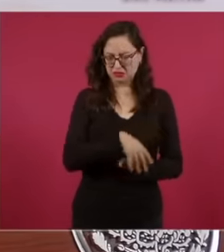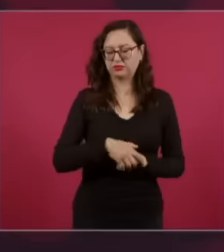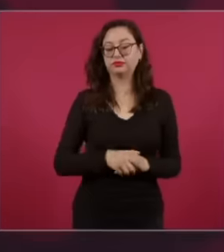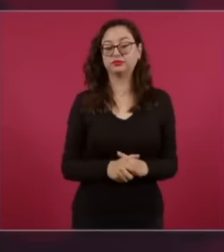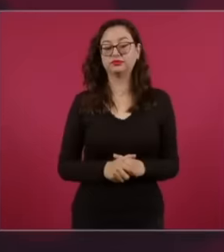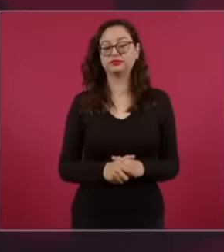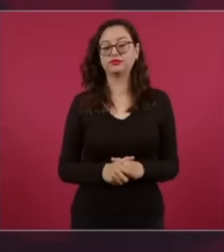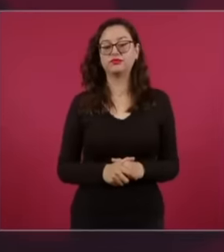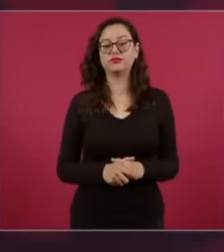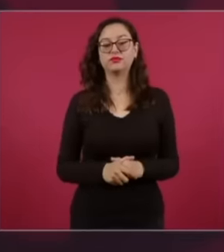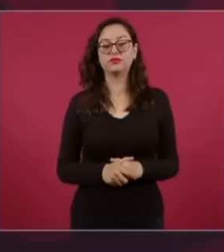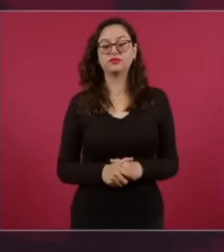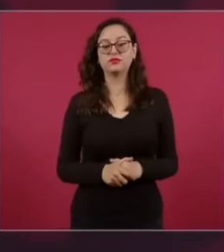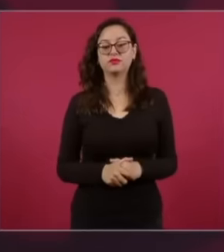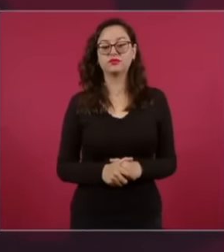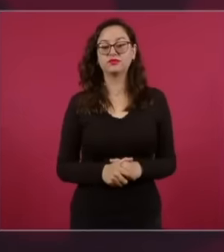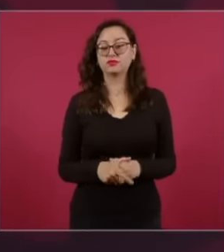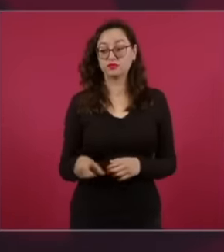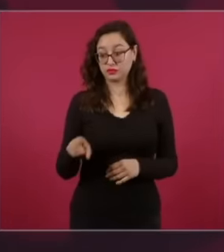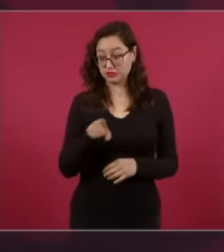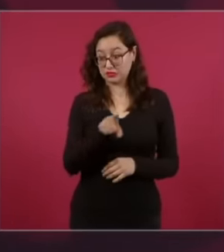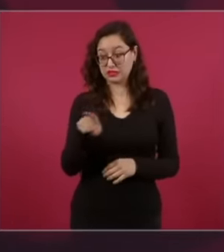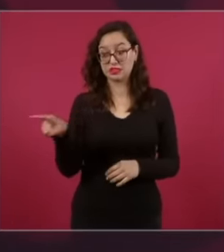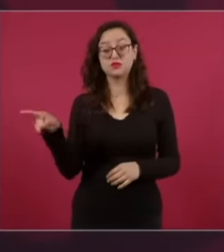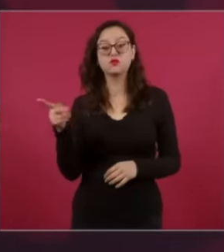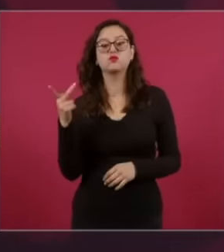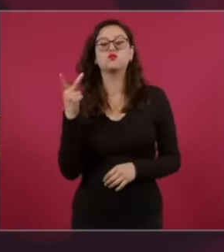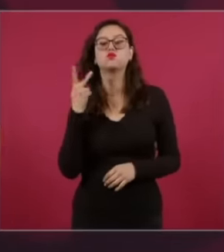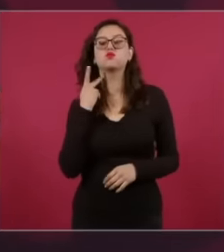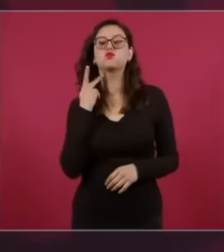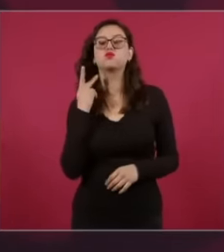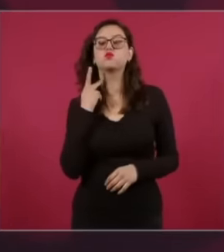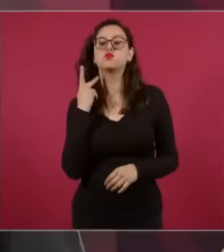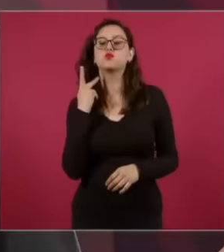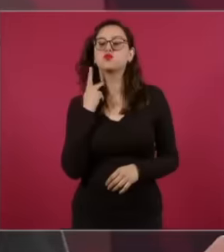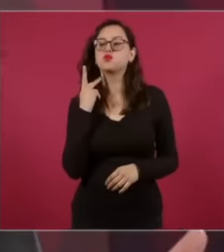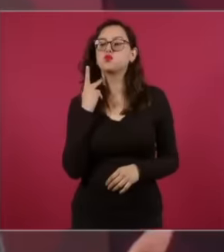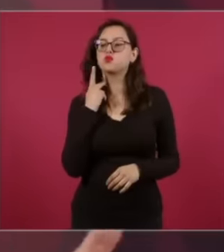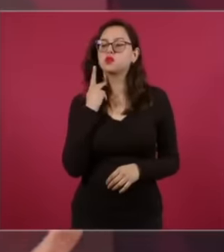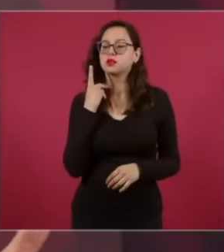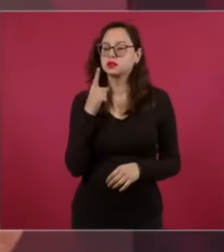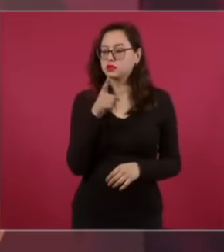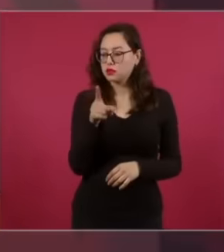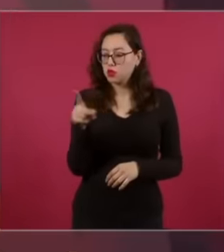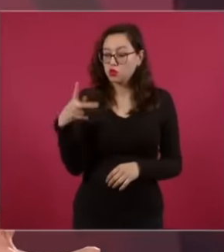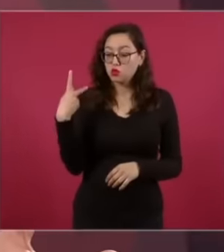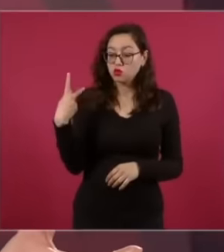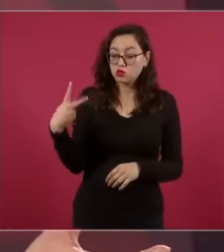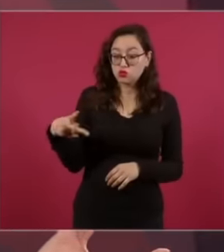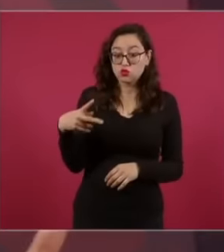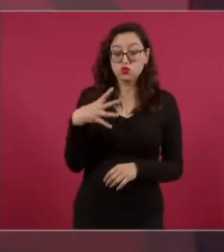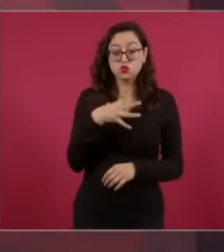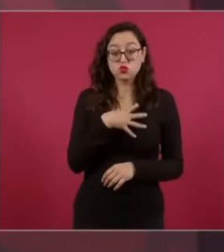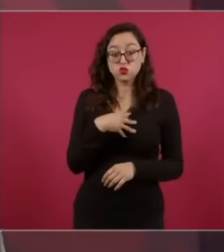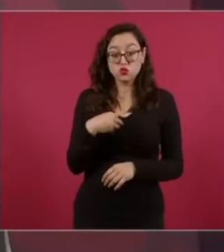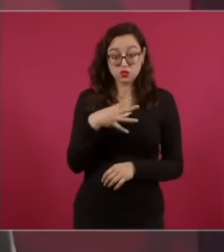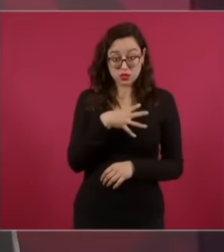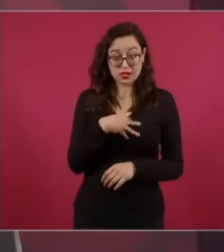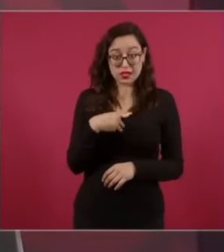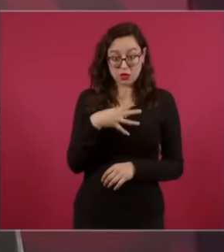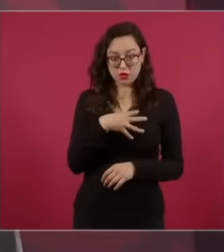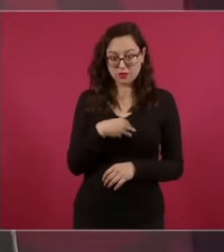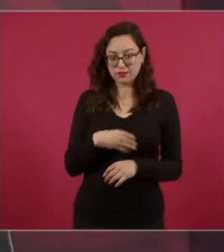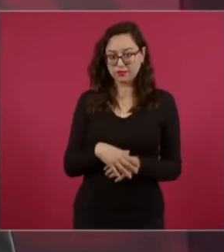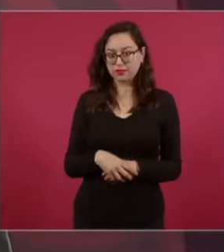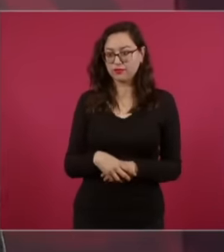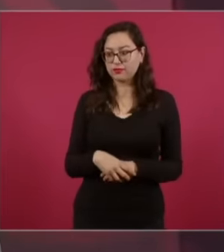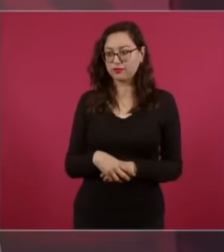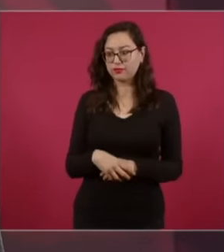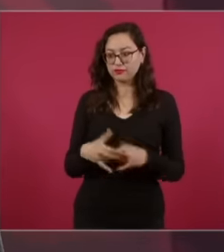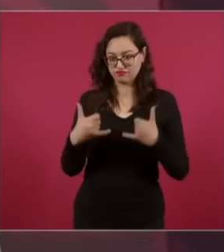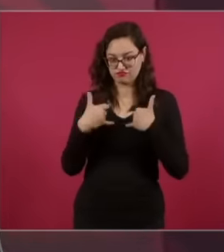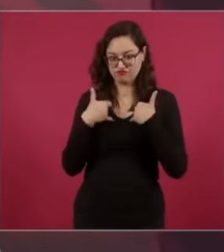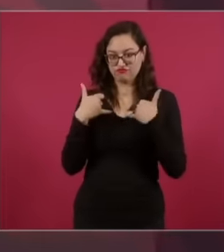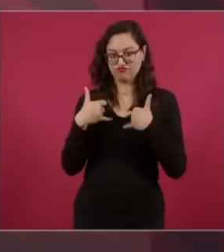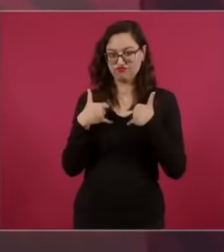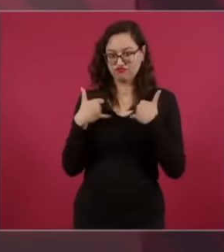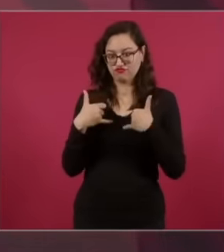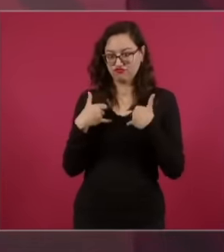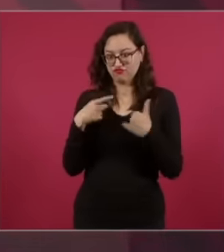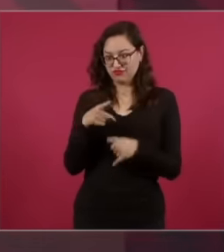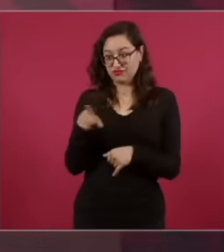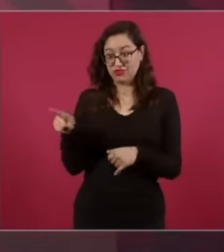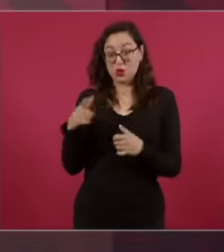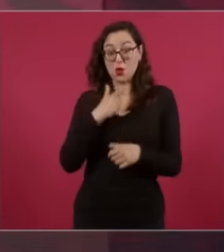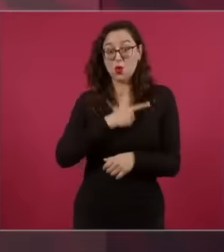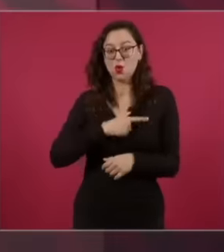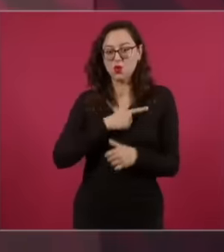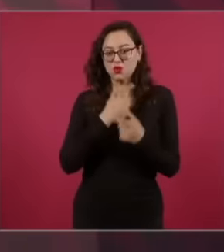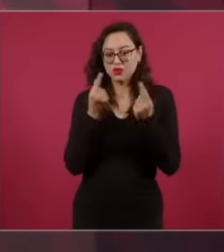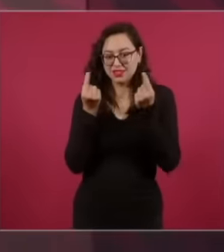formula is we are going to open our universities yes to young ambitious Mexicans who come